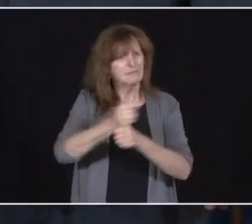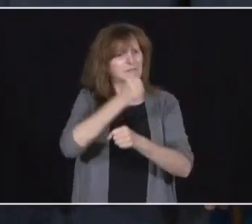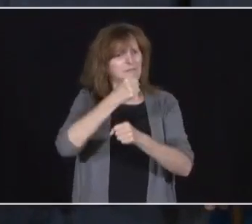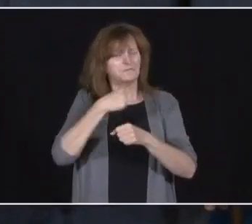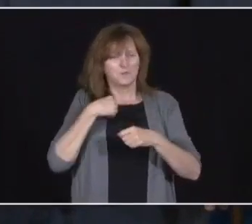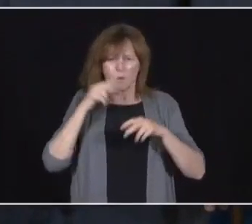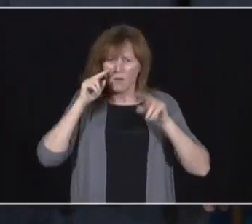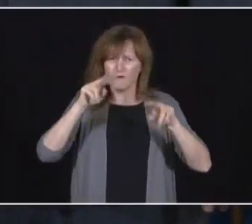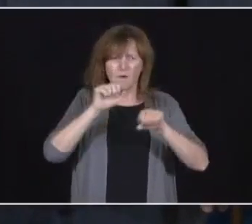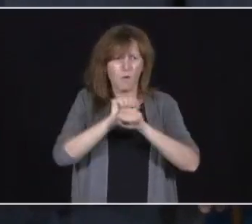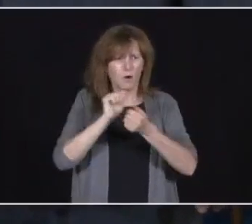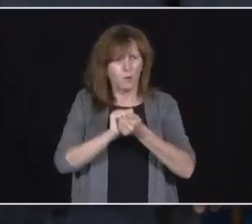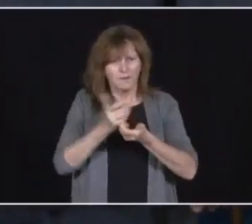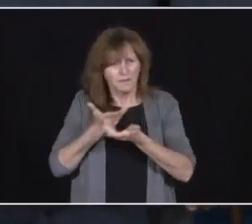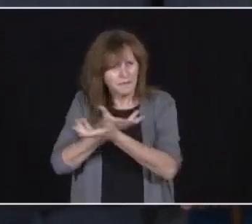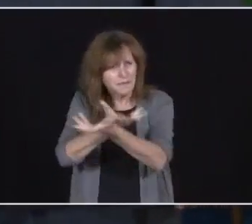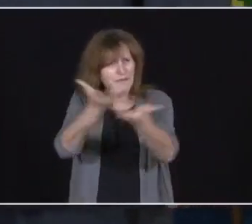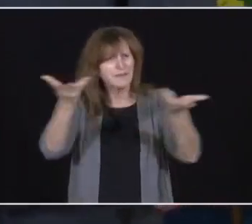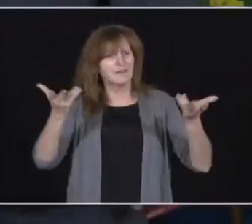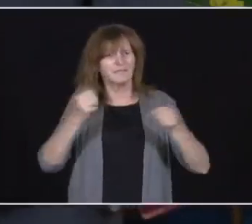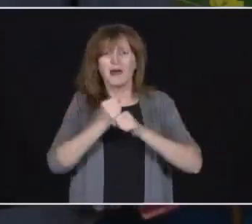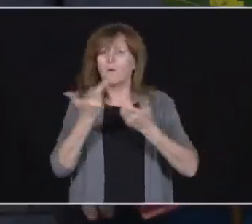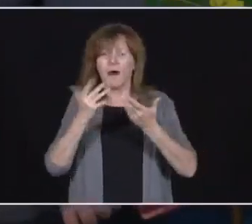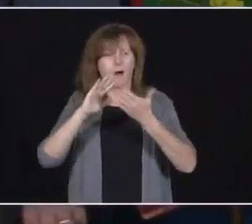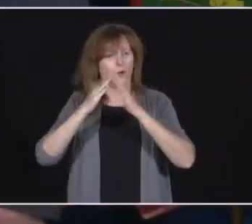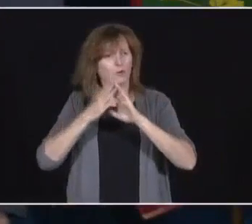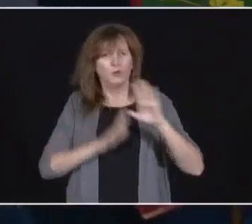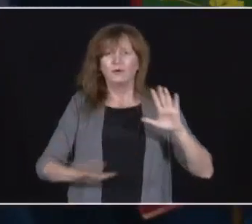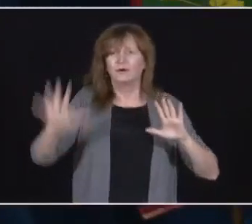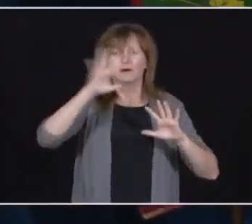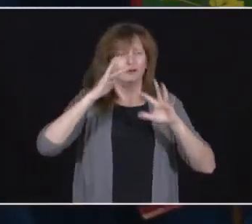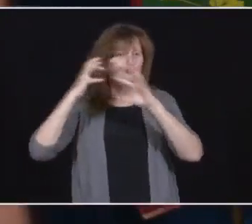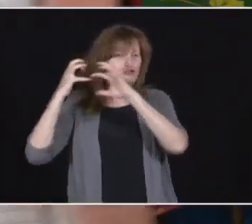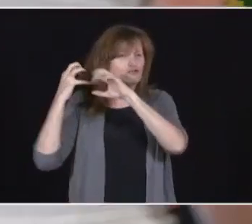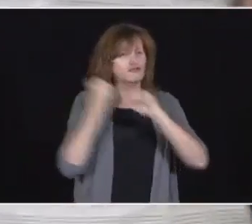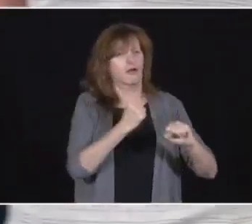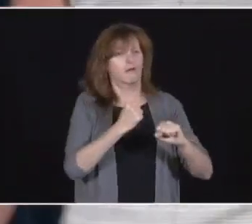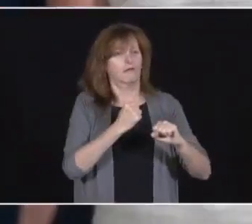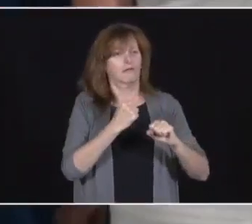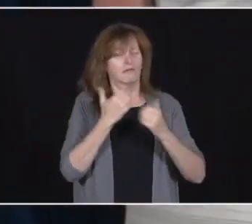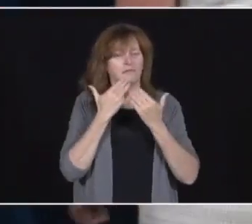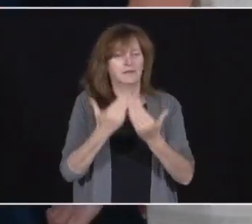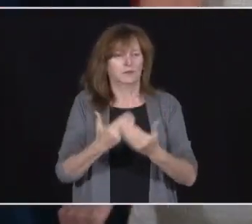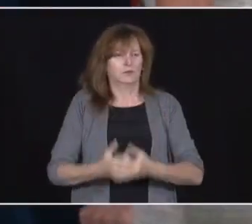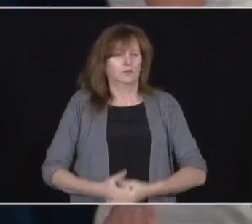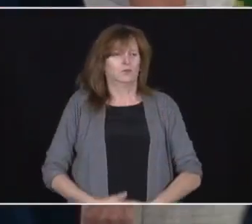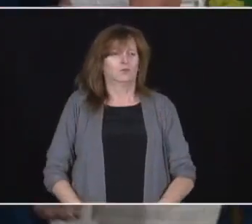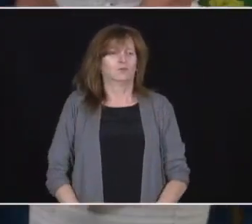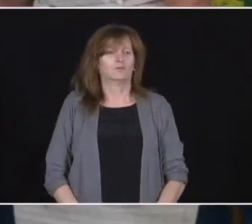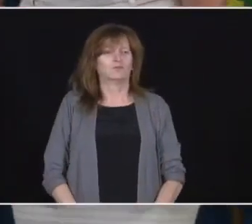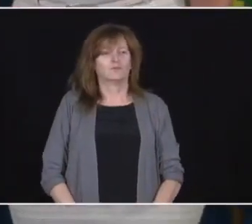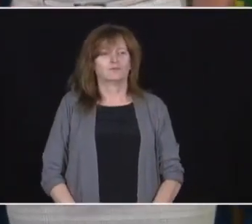we are honouring today. I look forward to further working with these organizations to strengthen communities across Ontario. Thank you.